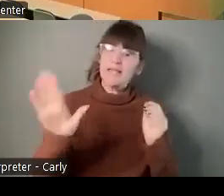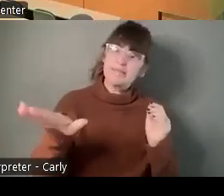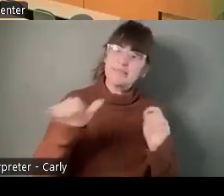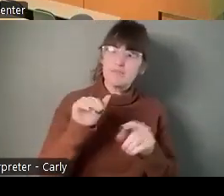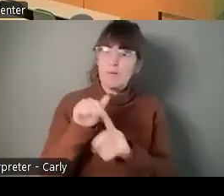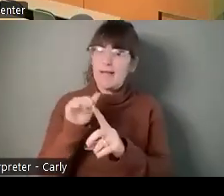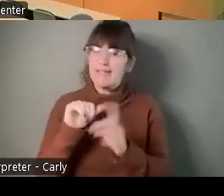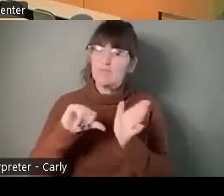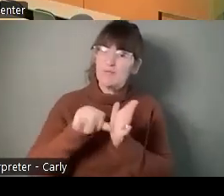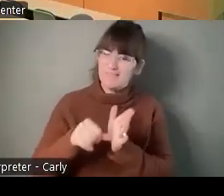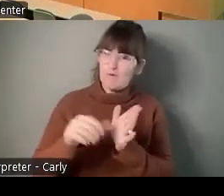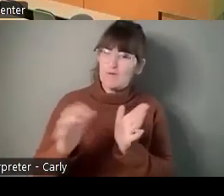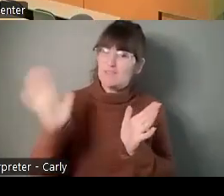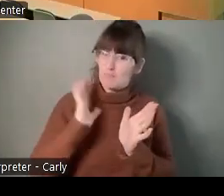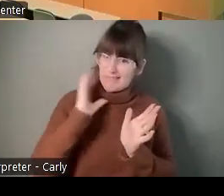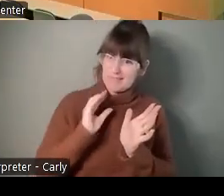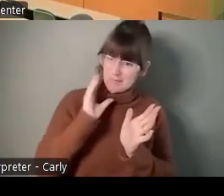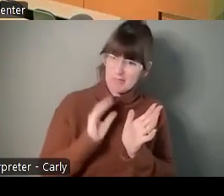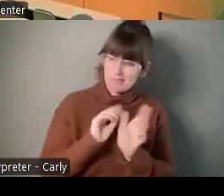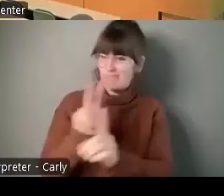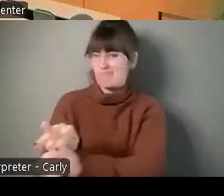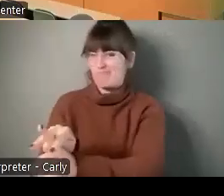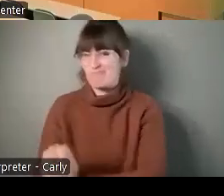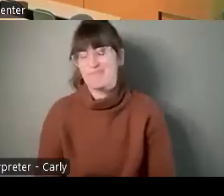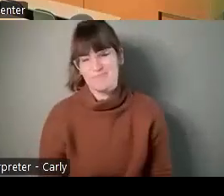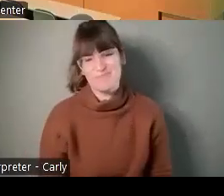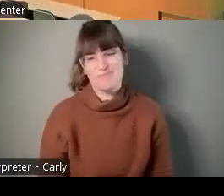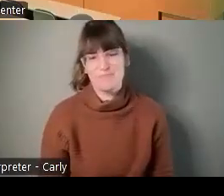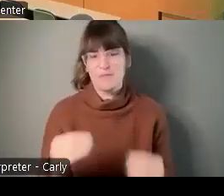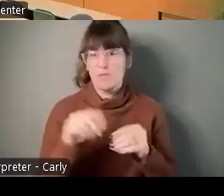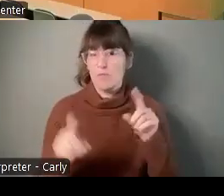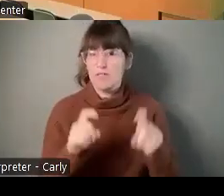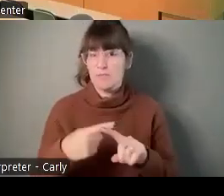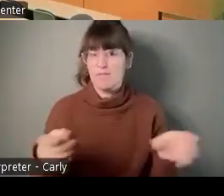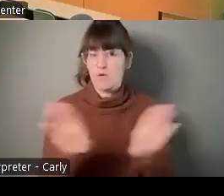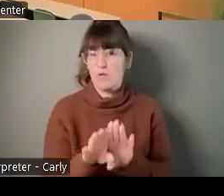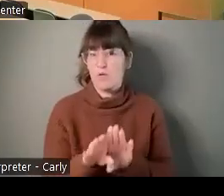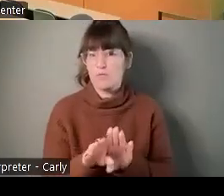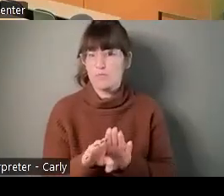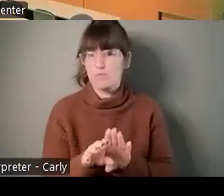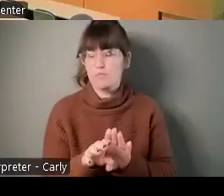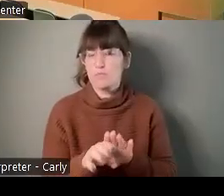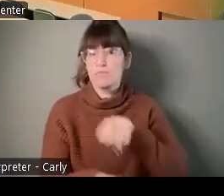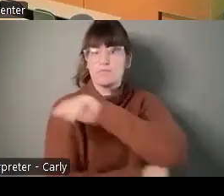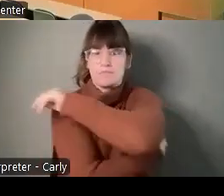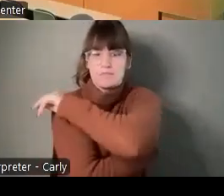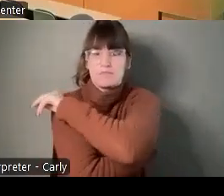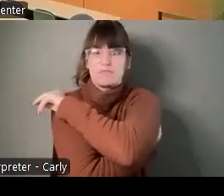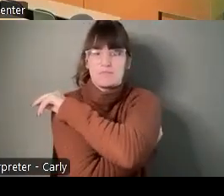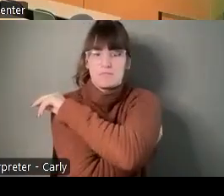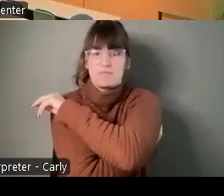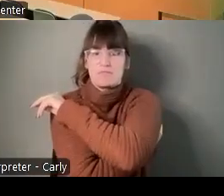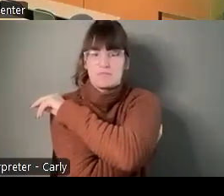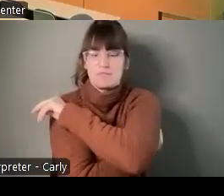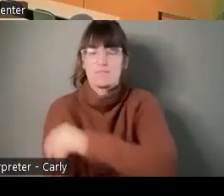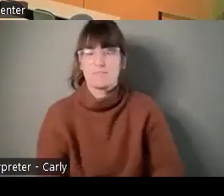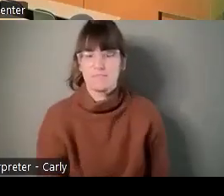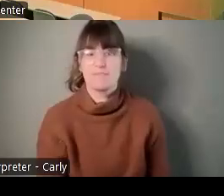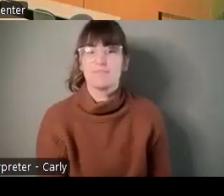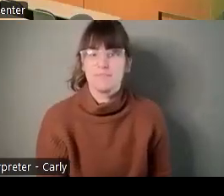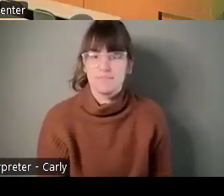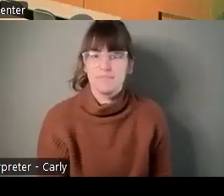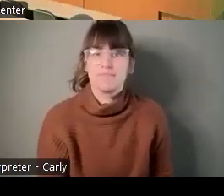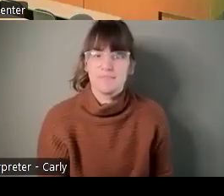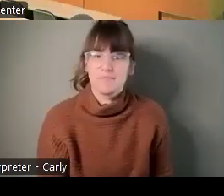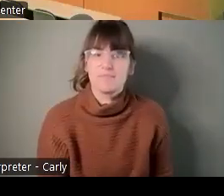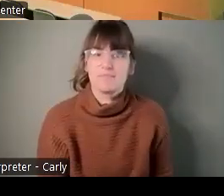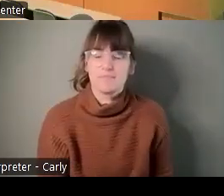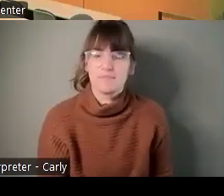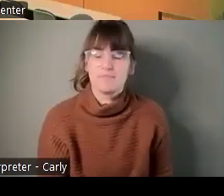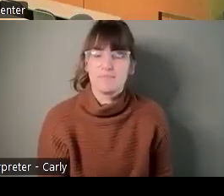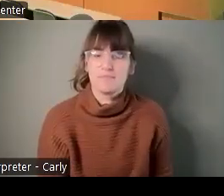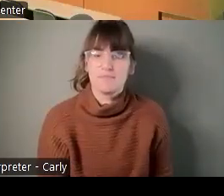this past experience. Other questions before we close? Questions from the audience? Yes.